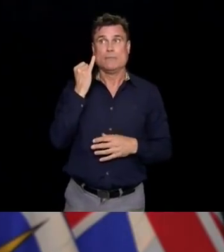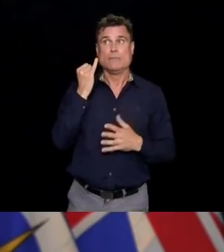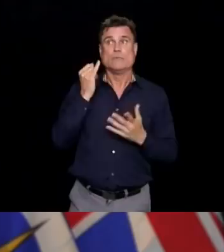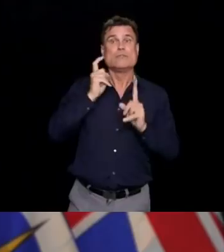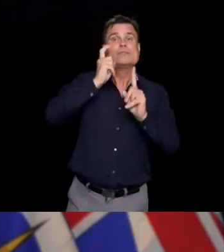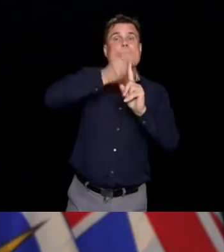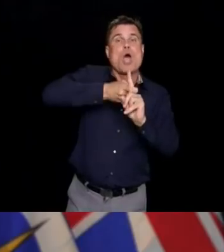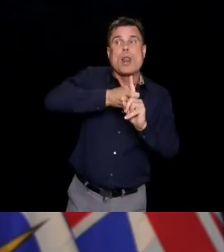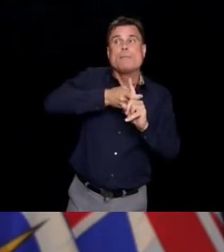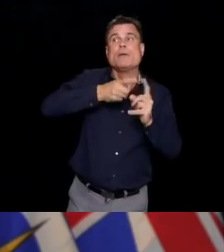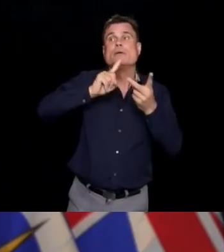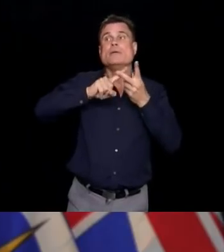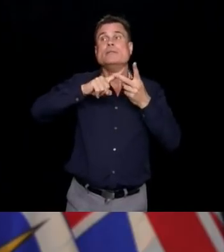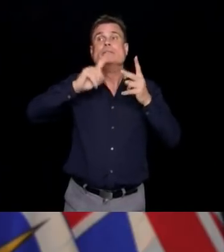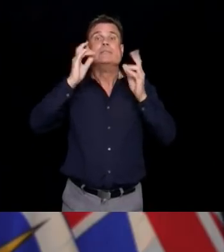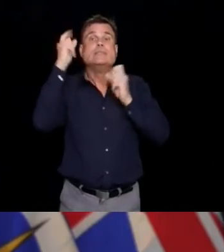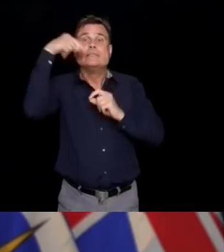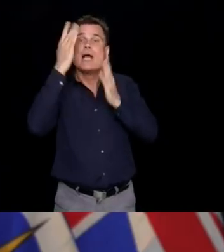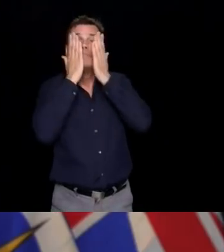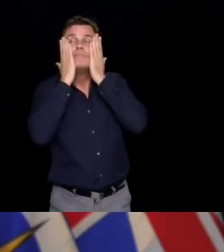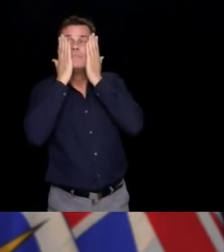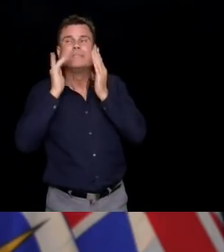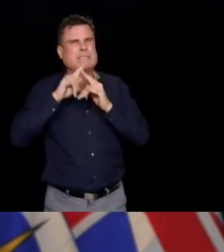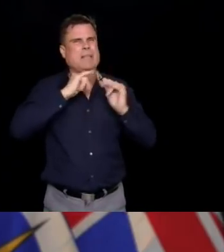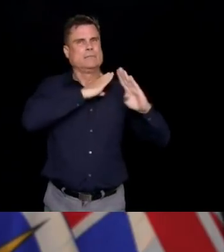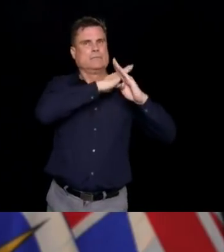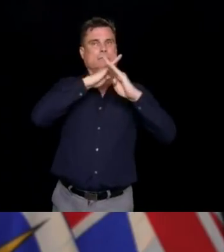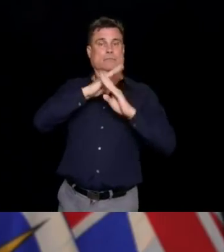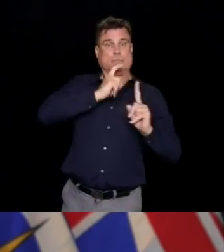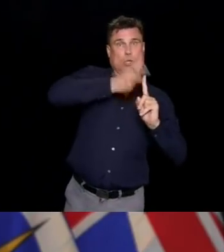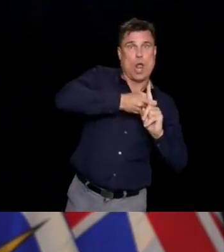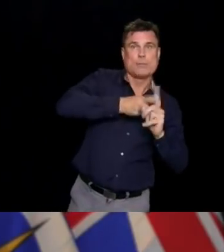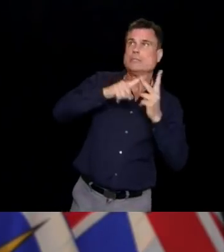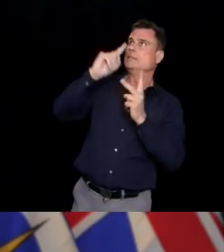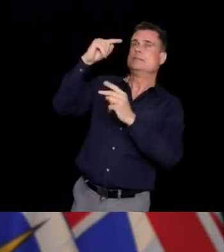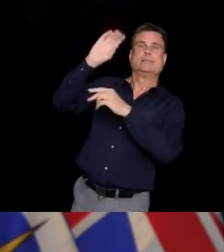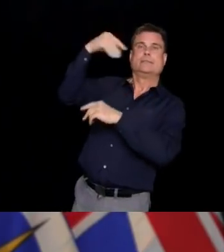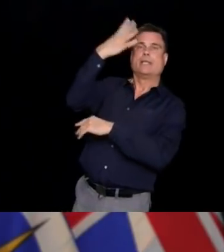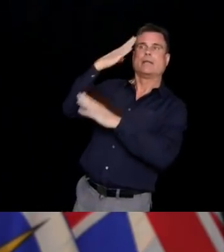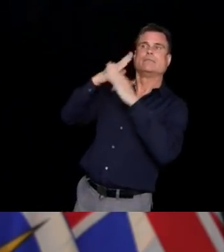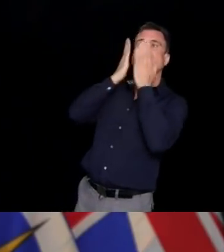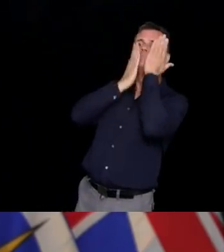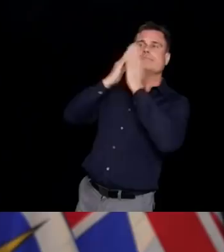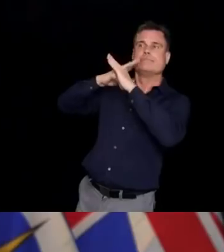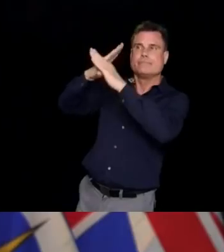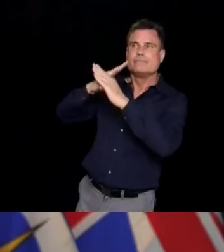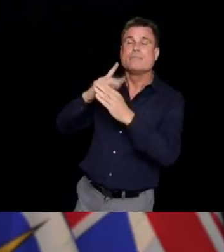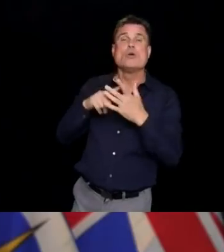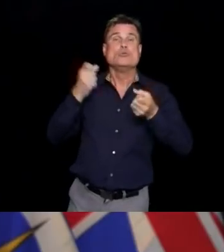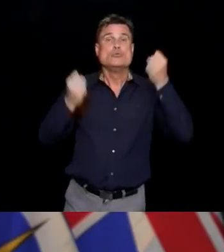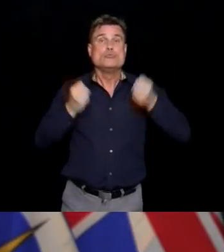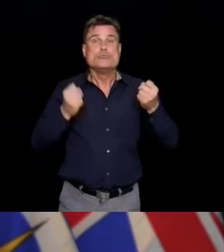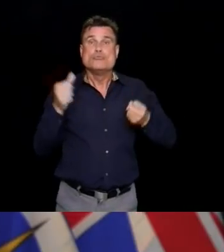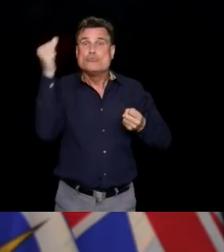drive drunk or that we use condoms and sunscreen, this is a time when we need to put together the things we can do to socialize